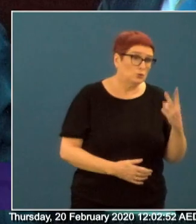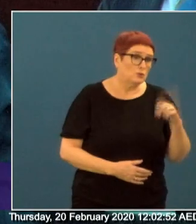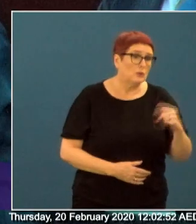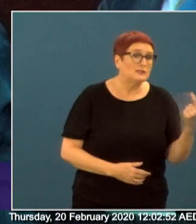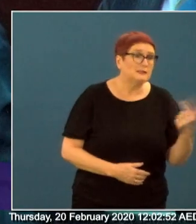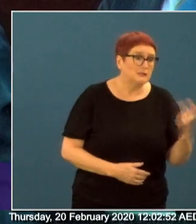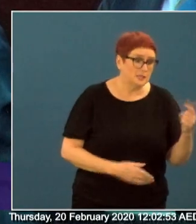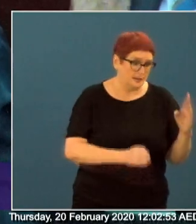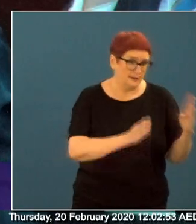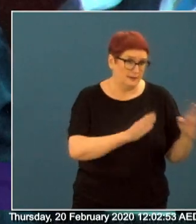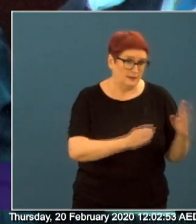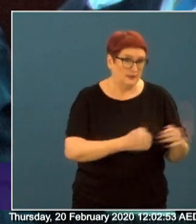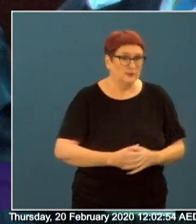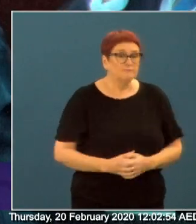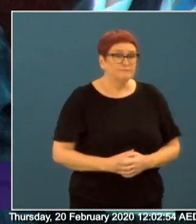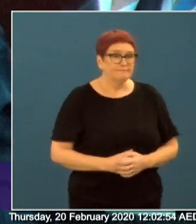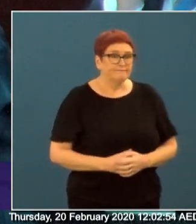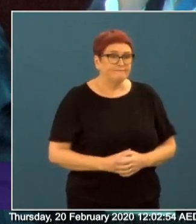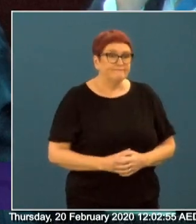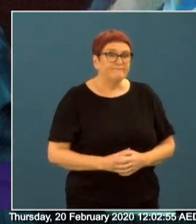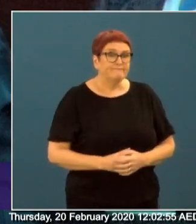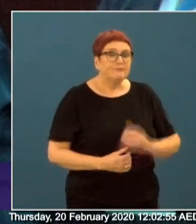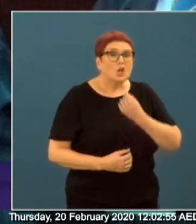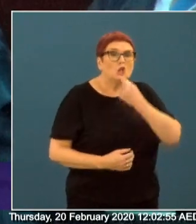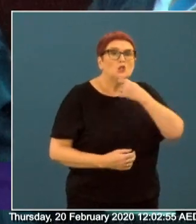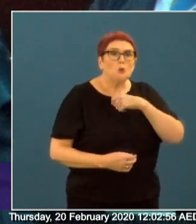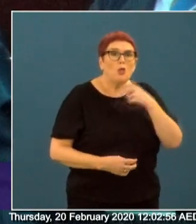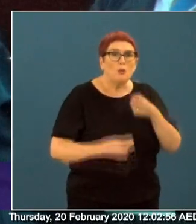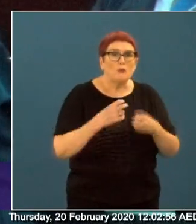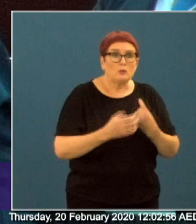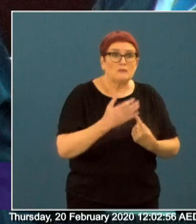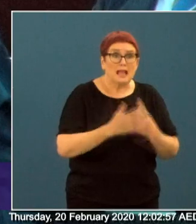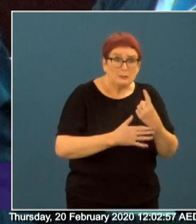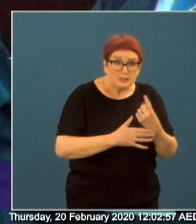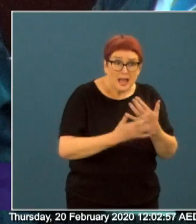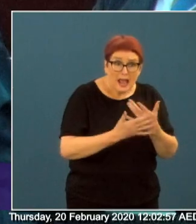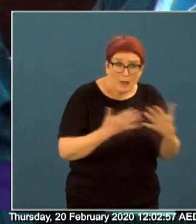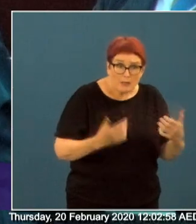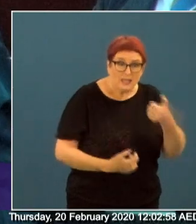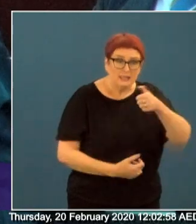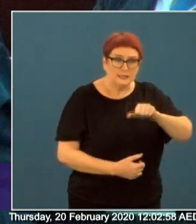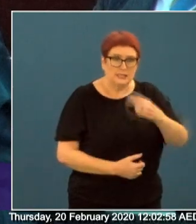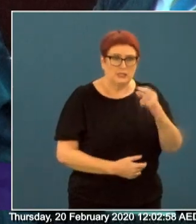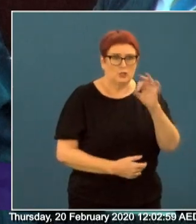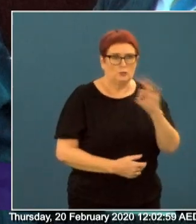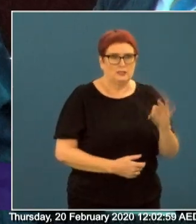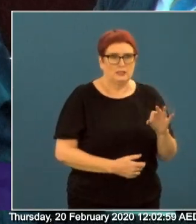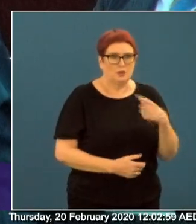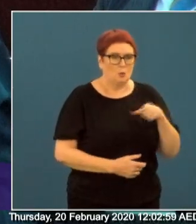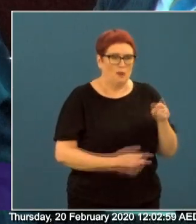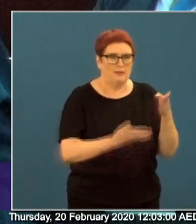that swallowing problems were reported for 62 per cent of people in that group for death. That's right.